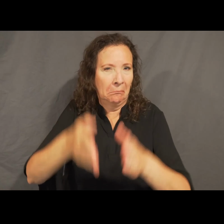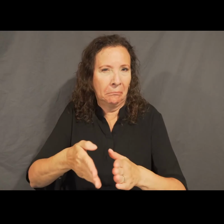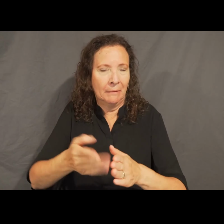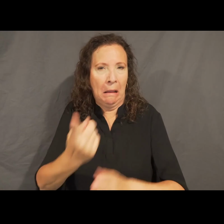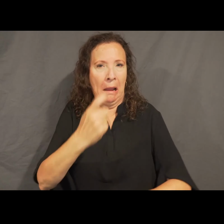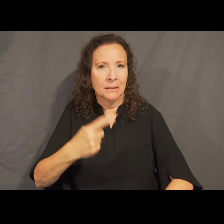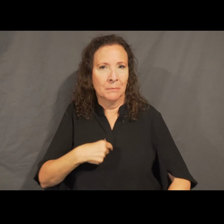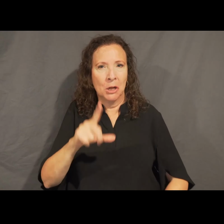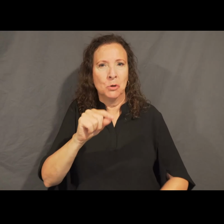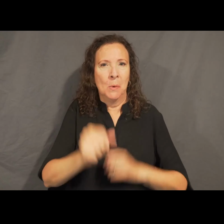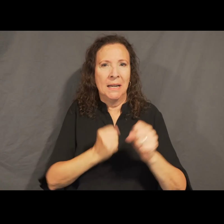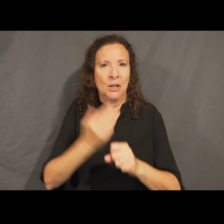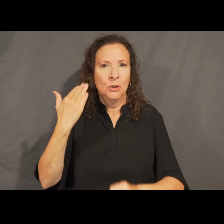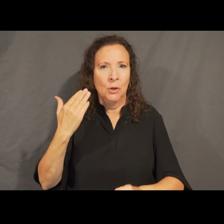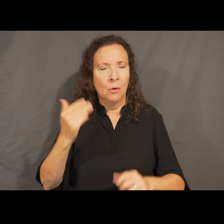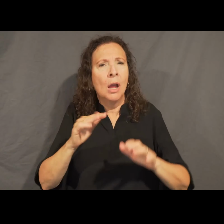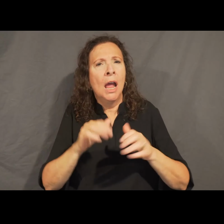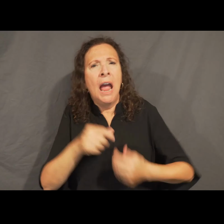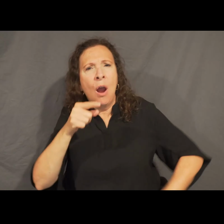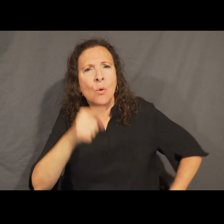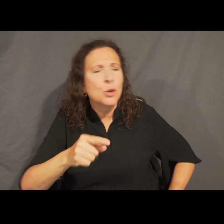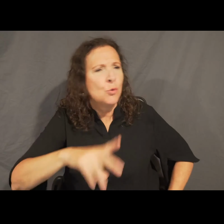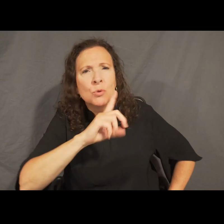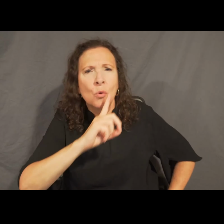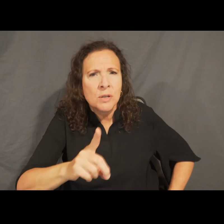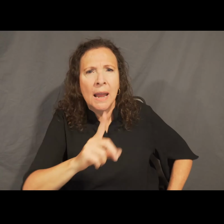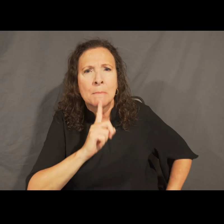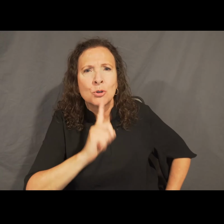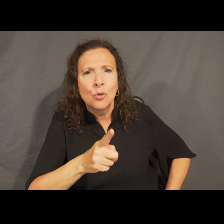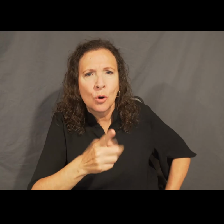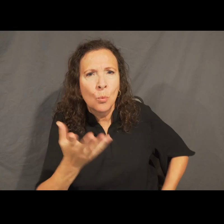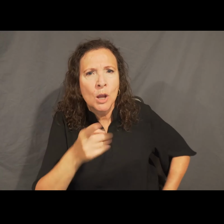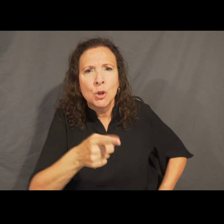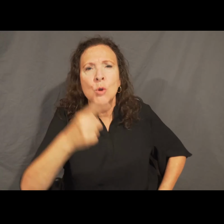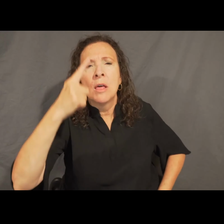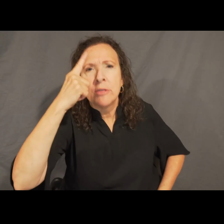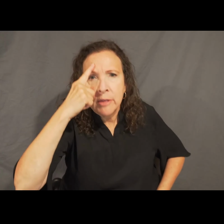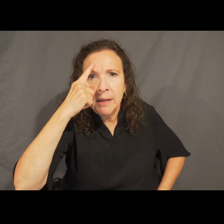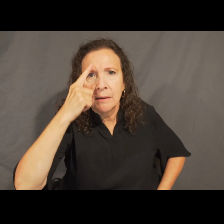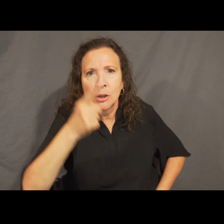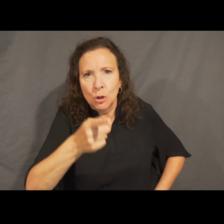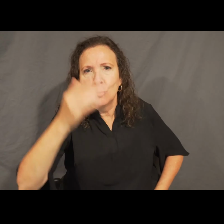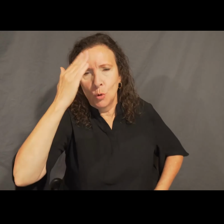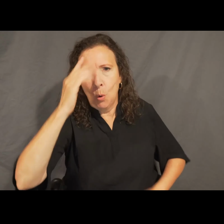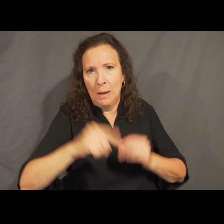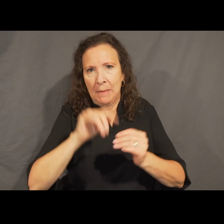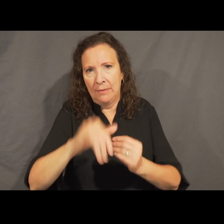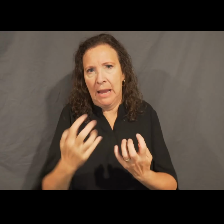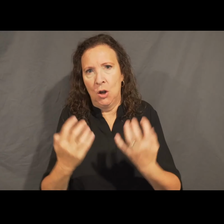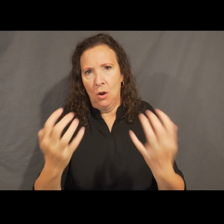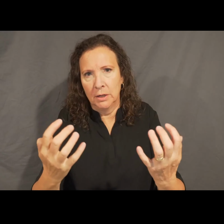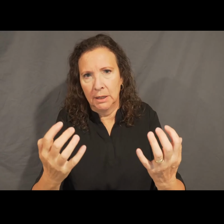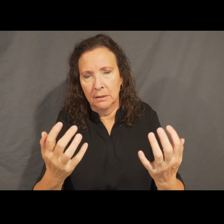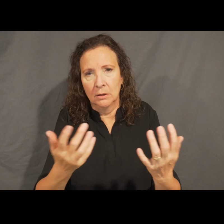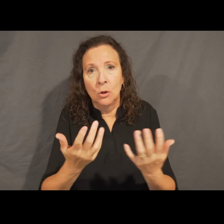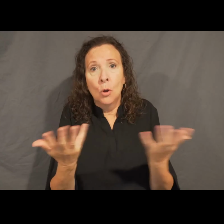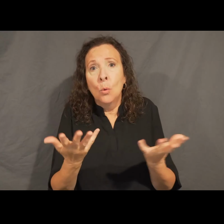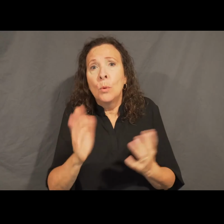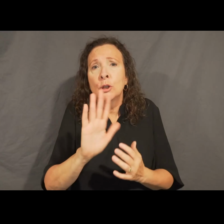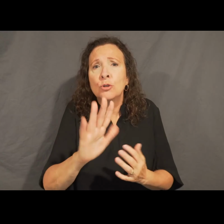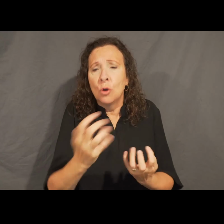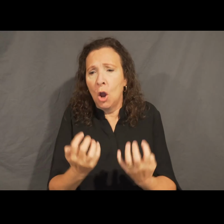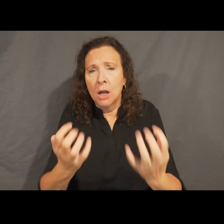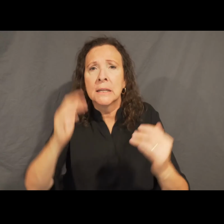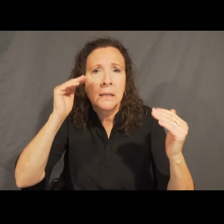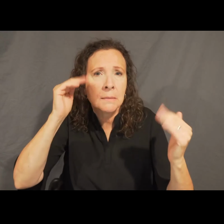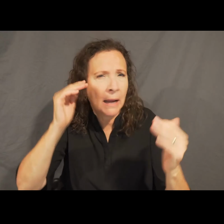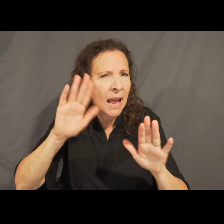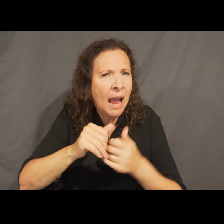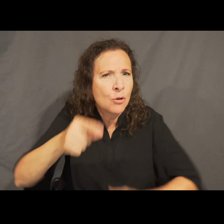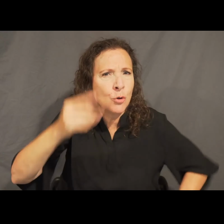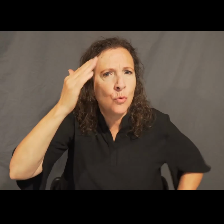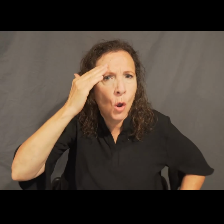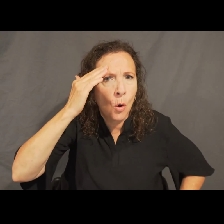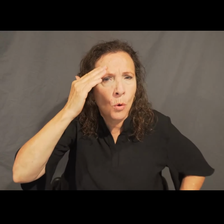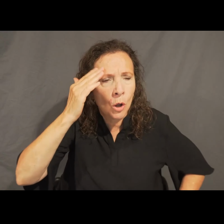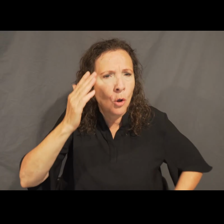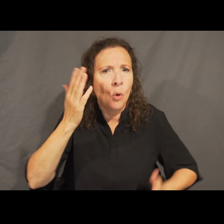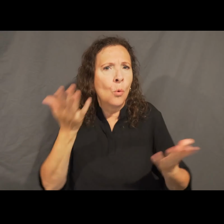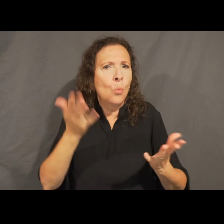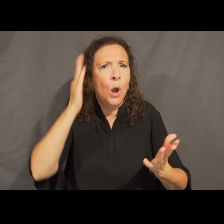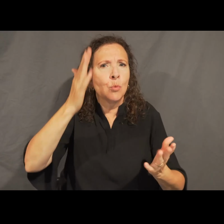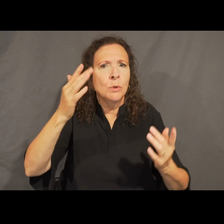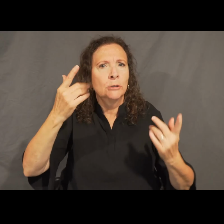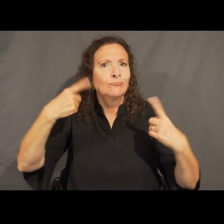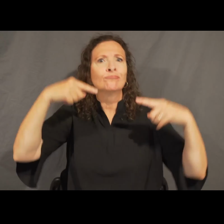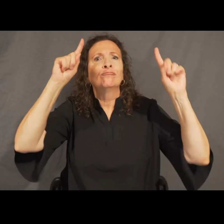how can you be so damn sure about what your audience knows, what will work for them?